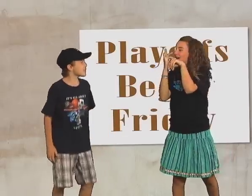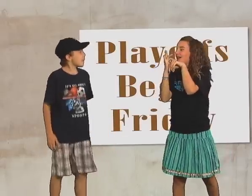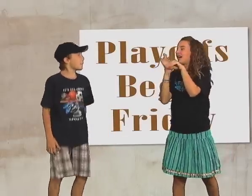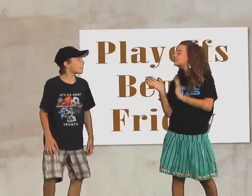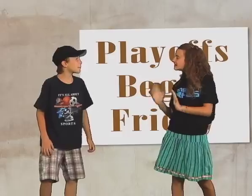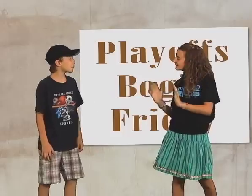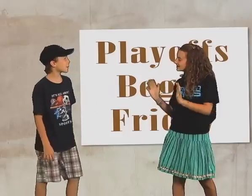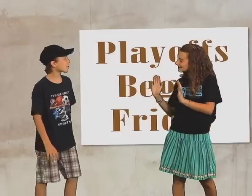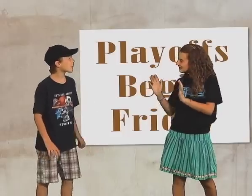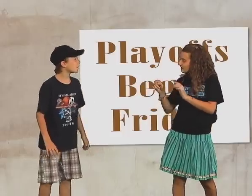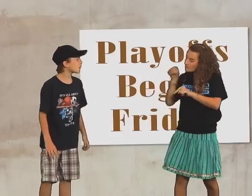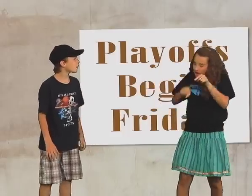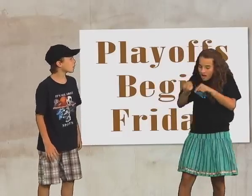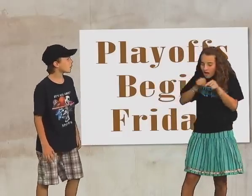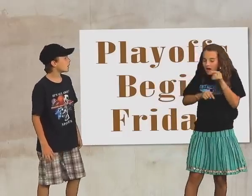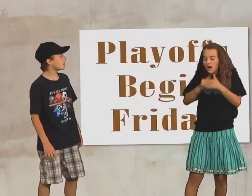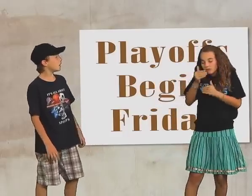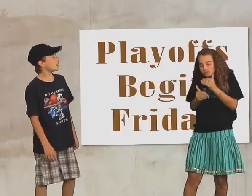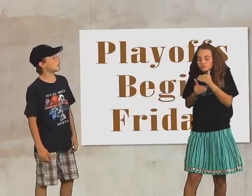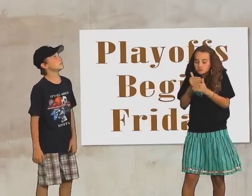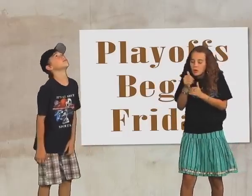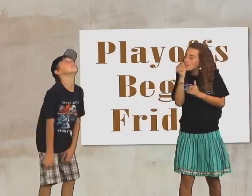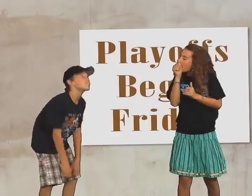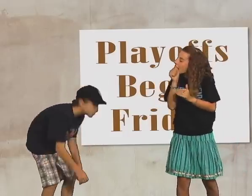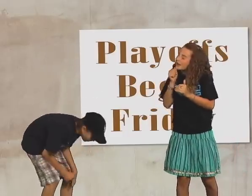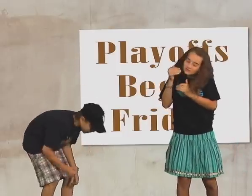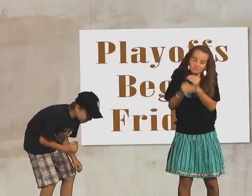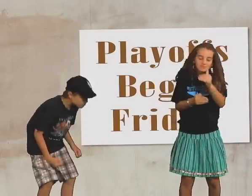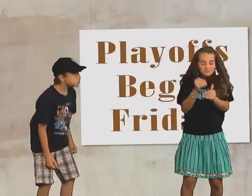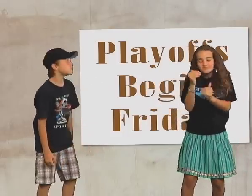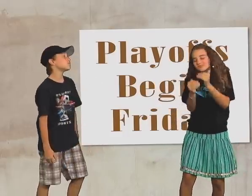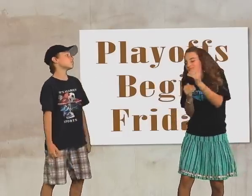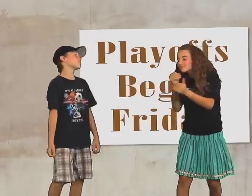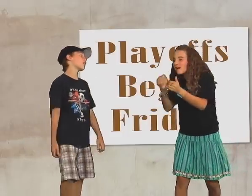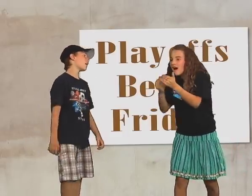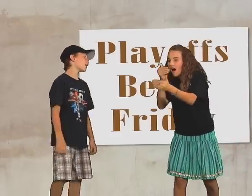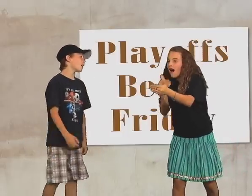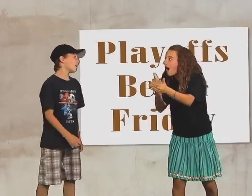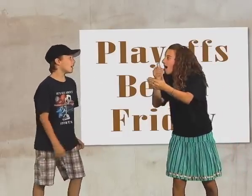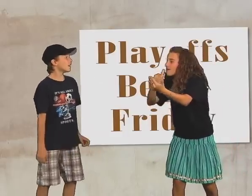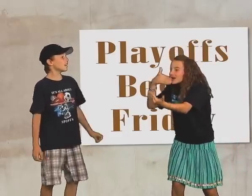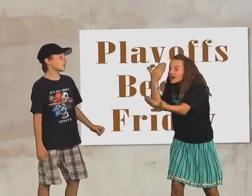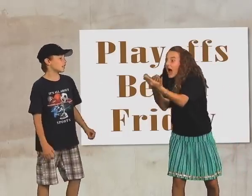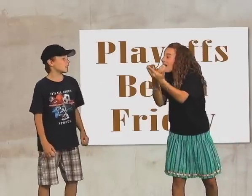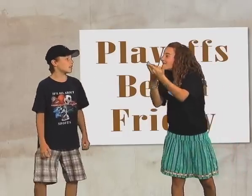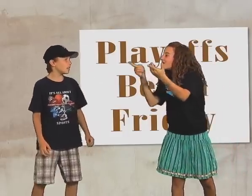LEARN A LITTLE PATIENCE. KEEP YOUR MIND FOCUSED ON TODAY.